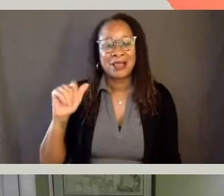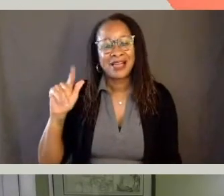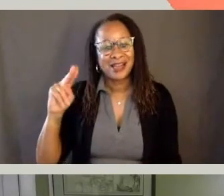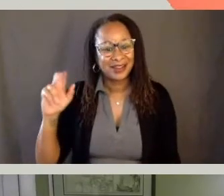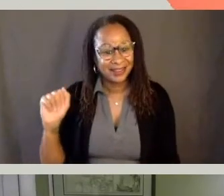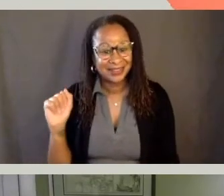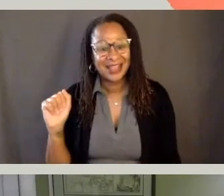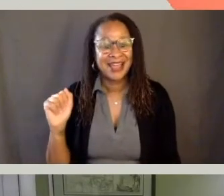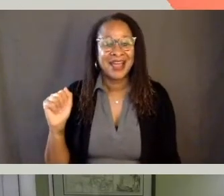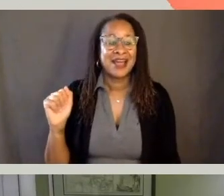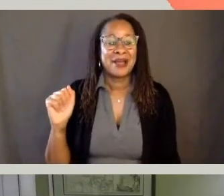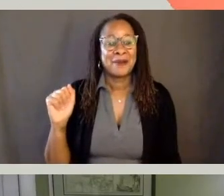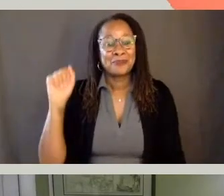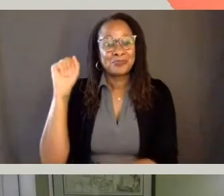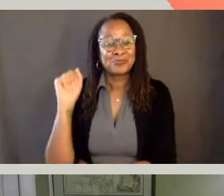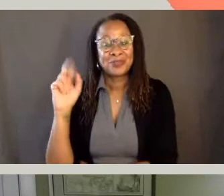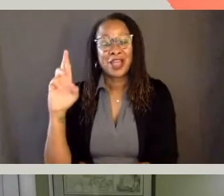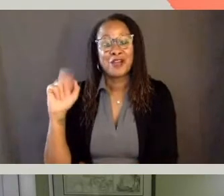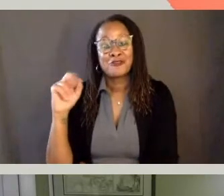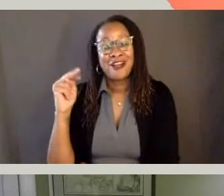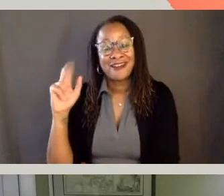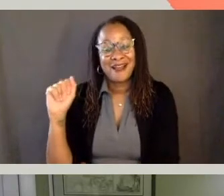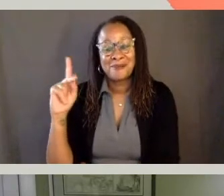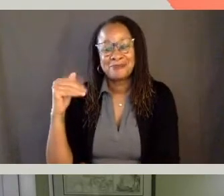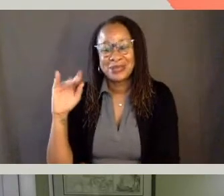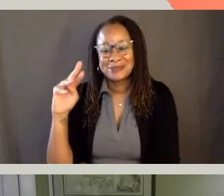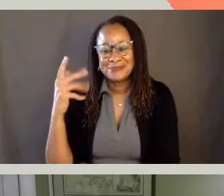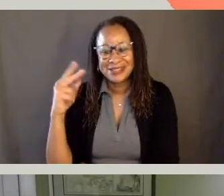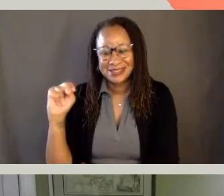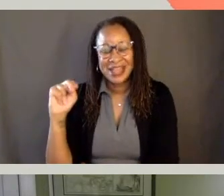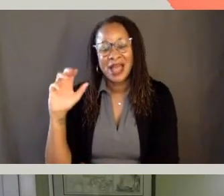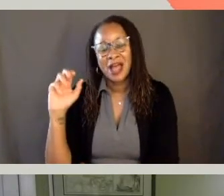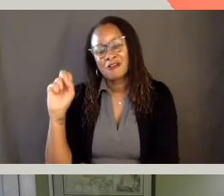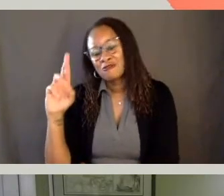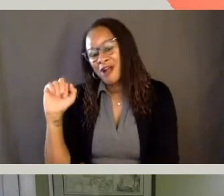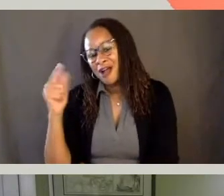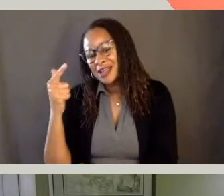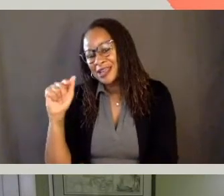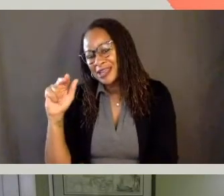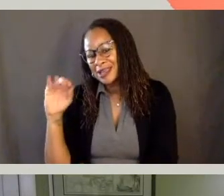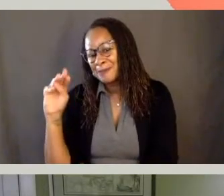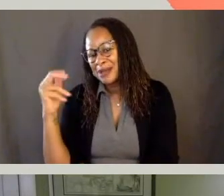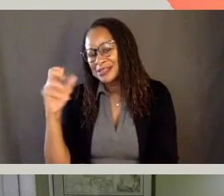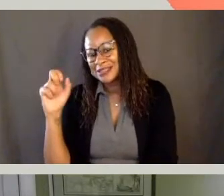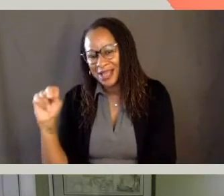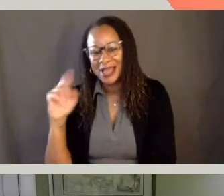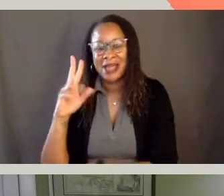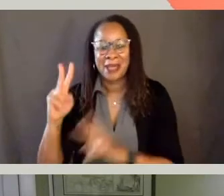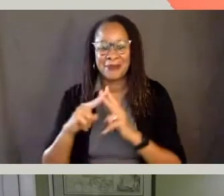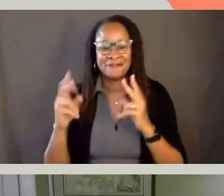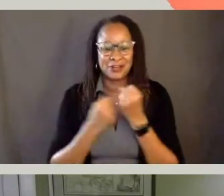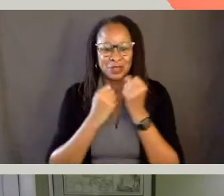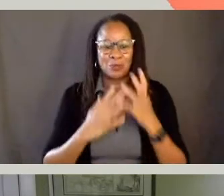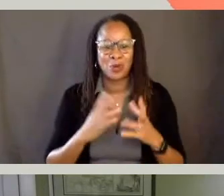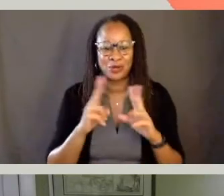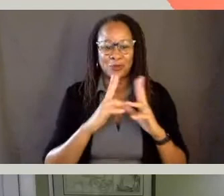Veronica Pigment and Rocky Hassan as well as my very supportive partner, Shirley's Haas.